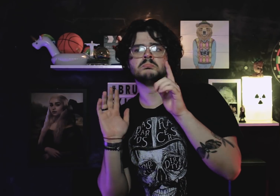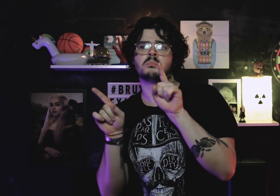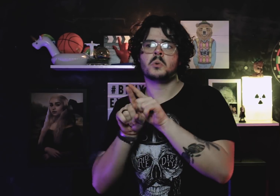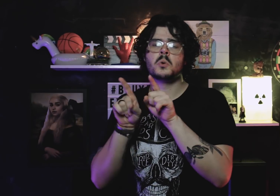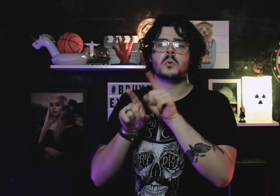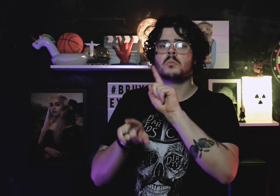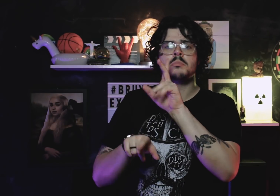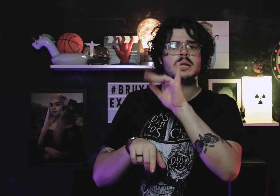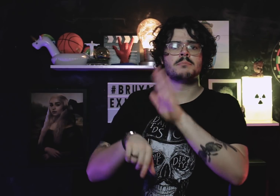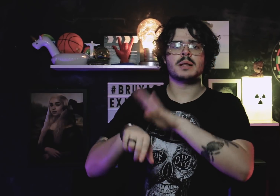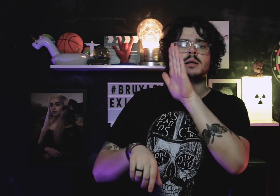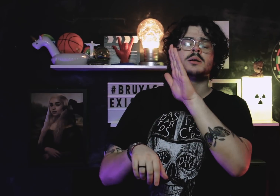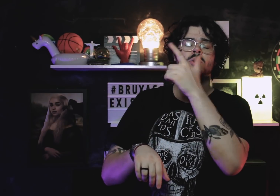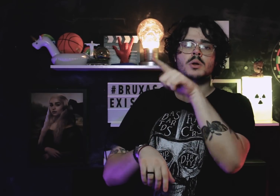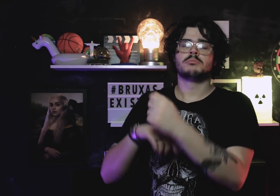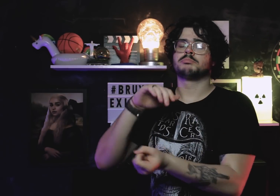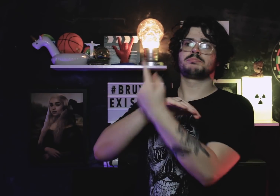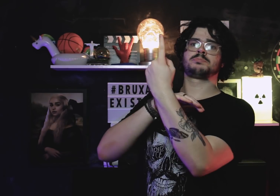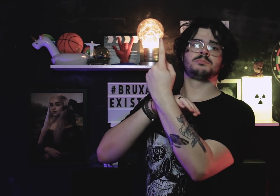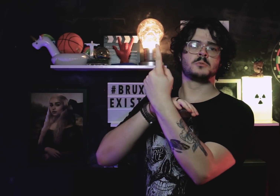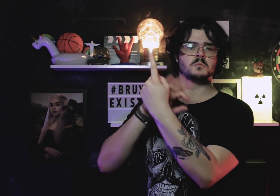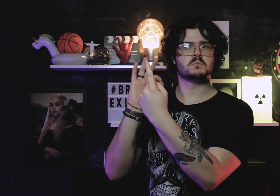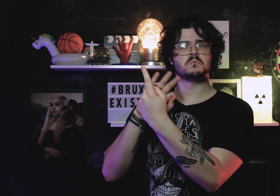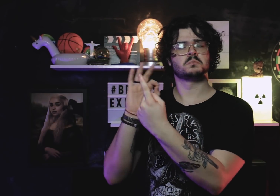seemed that she would not return.